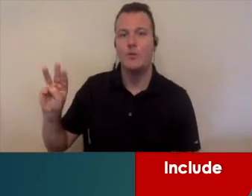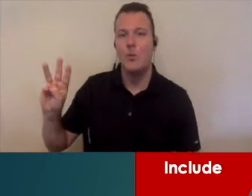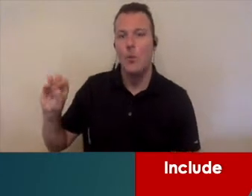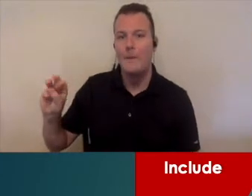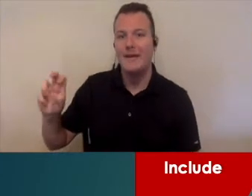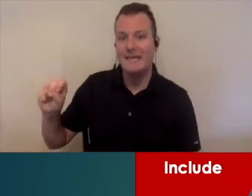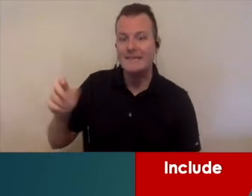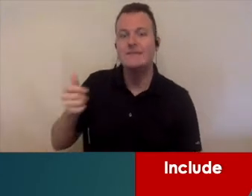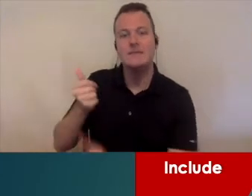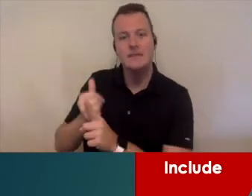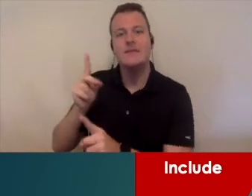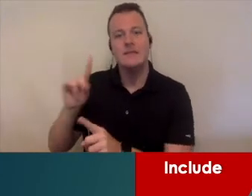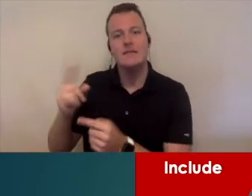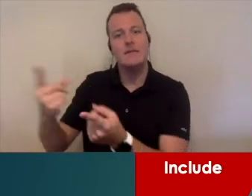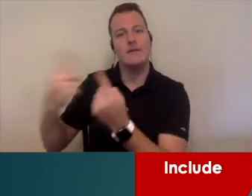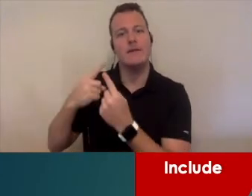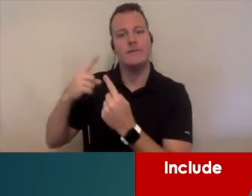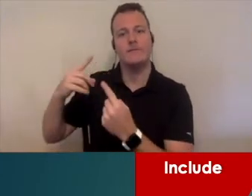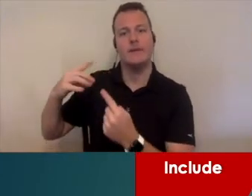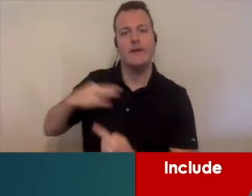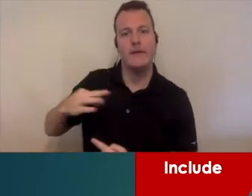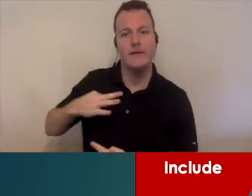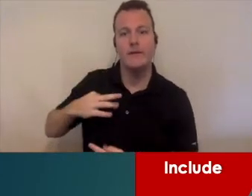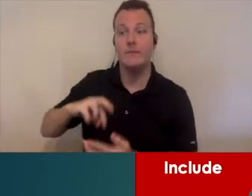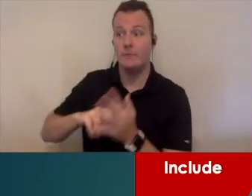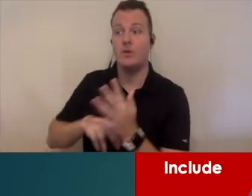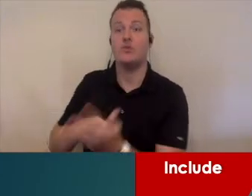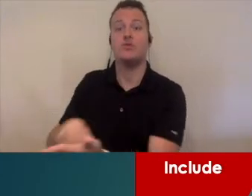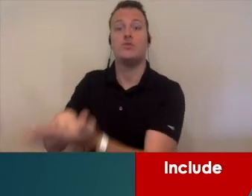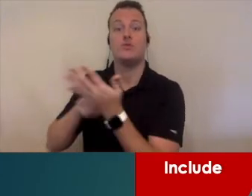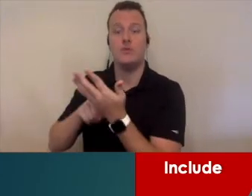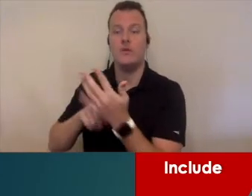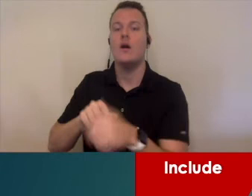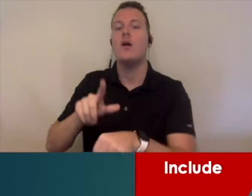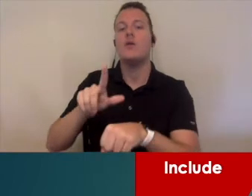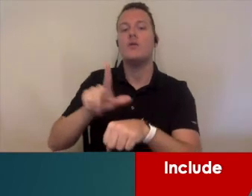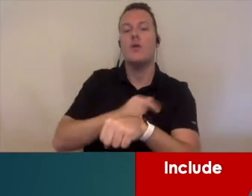candidates, and that really just showed that they could have a long-term goal. So